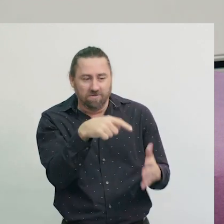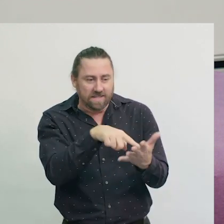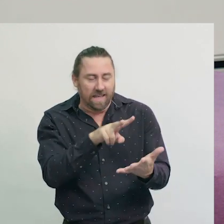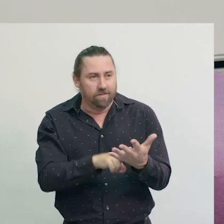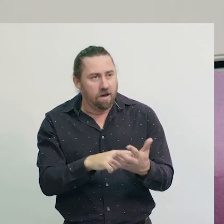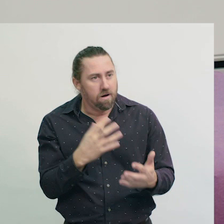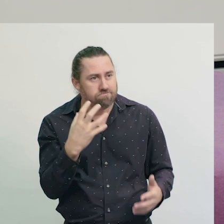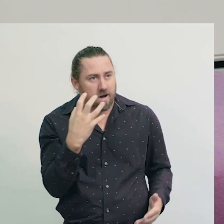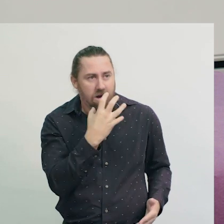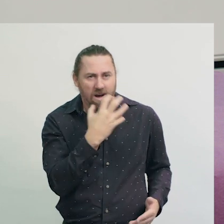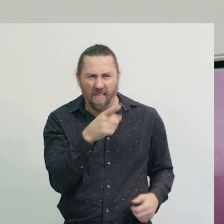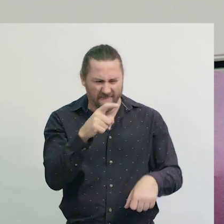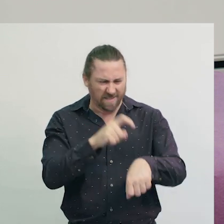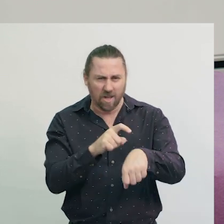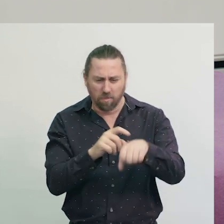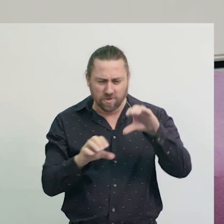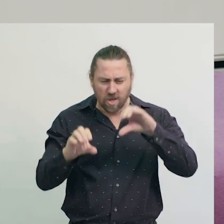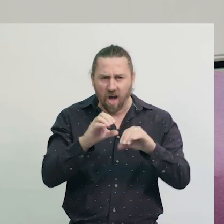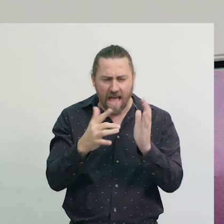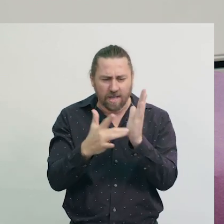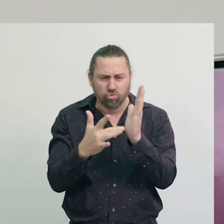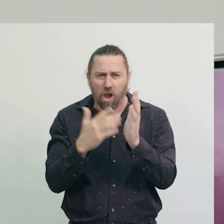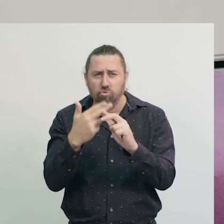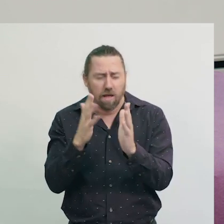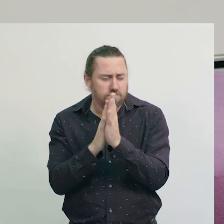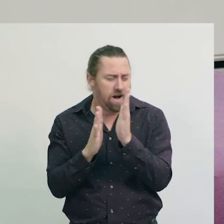and how significant it was for the science and technology of the time.